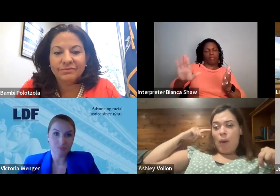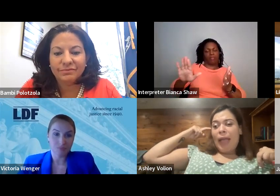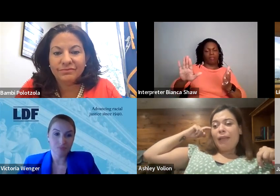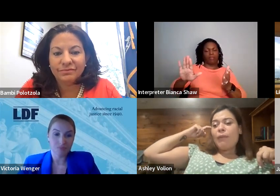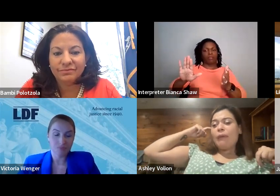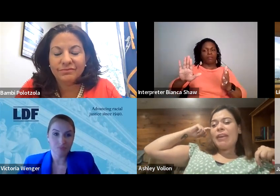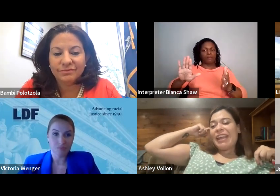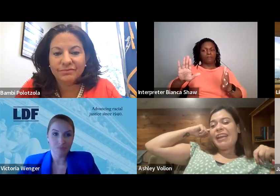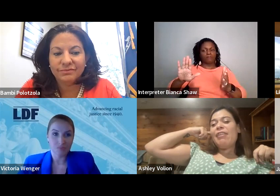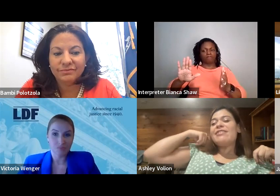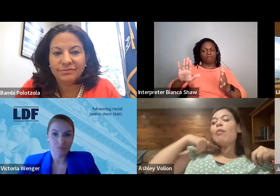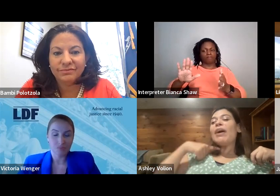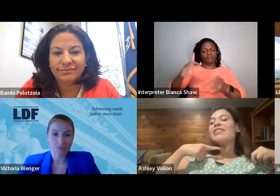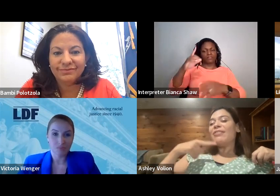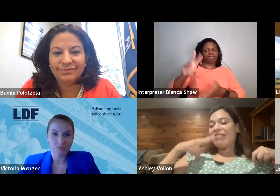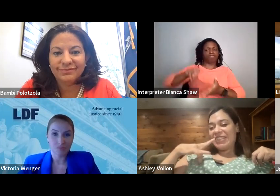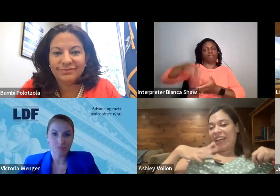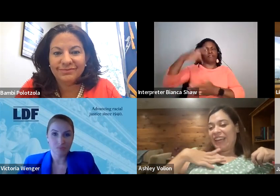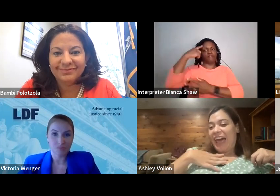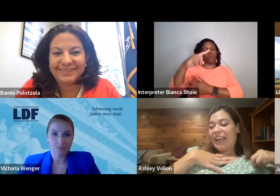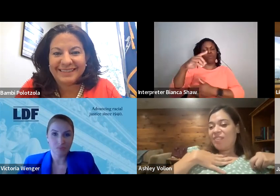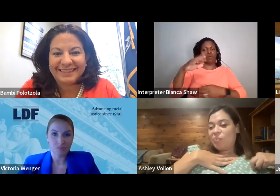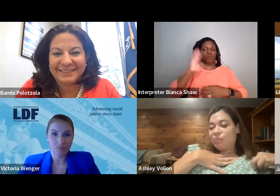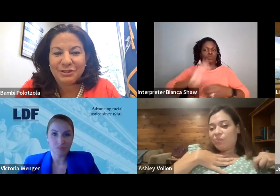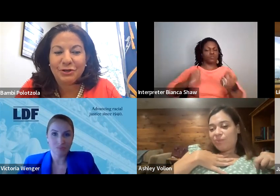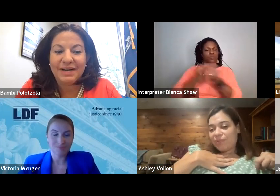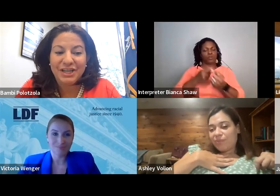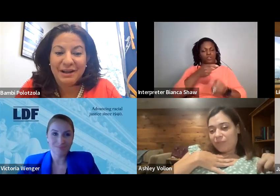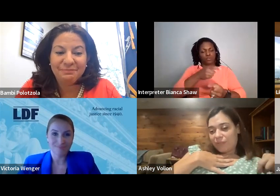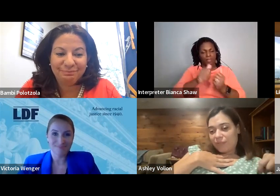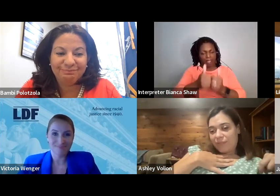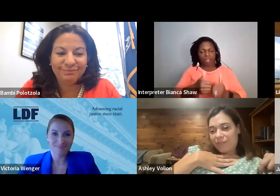But, Bamy, thank you so much for mentioning that it's a great job.